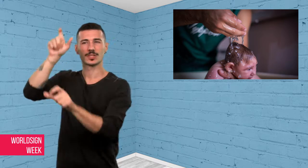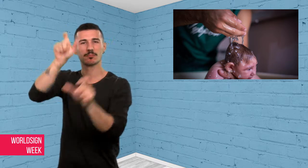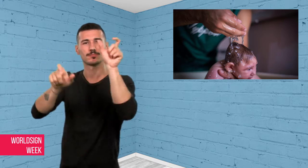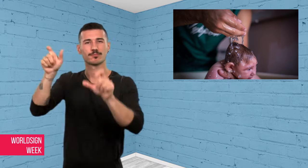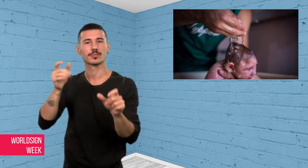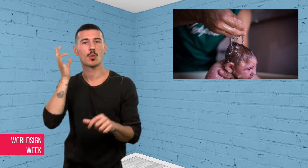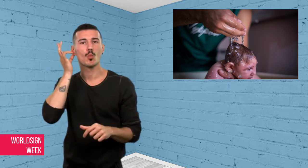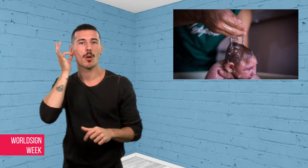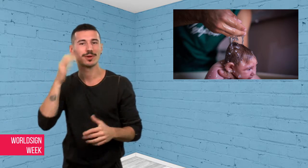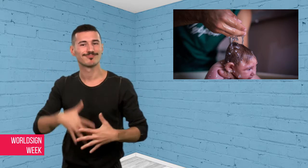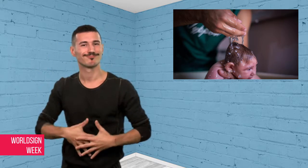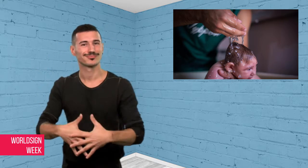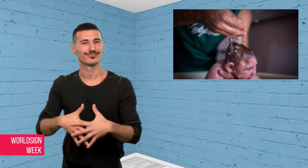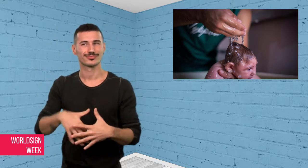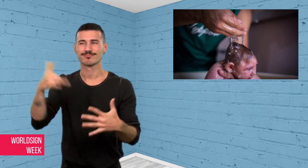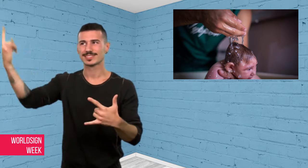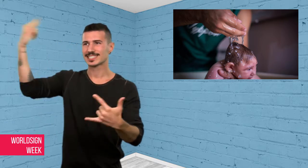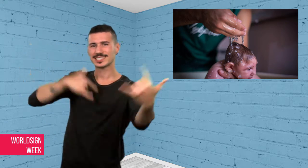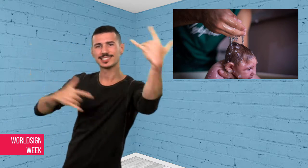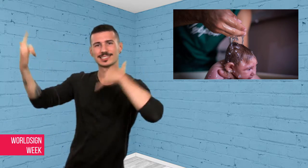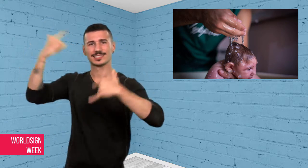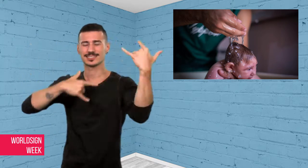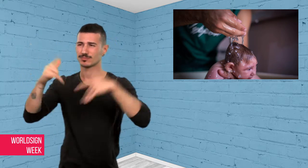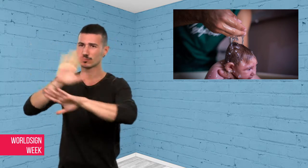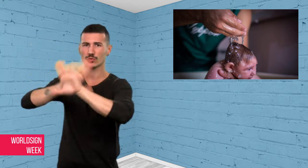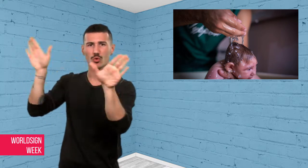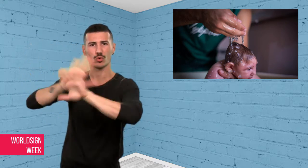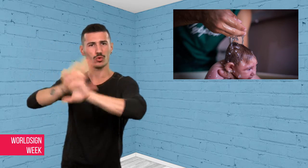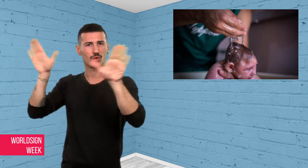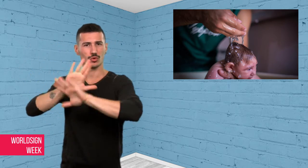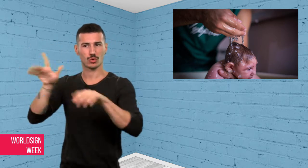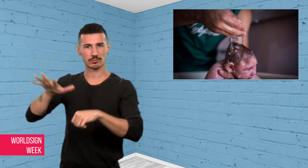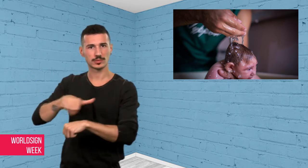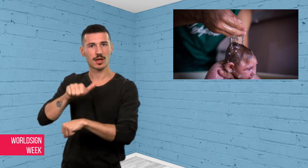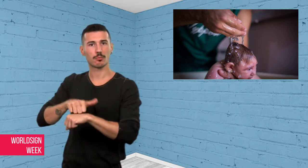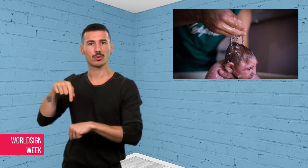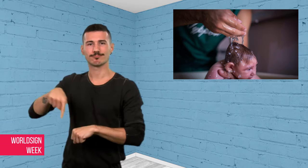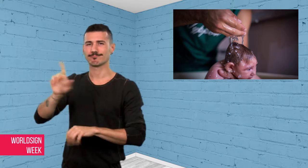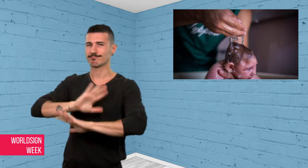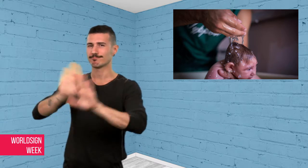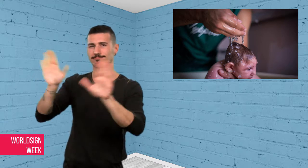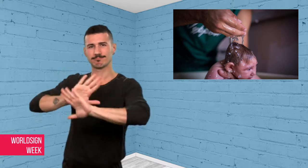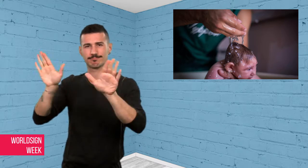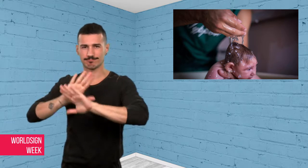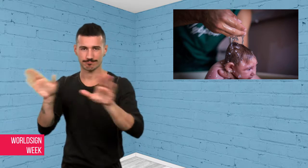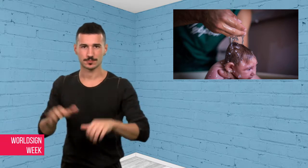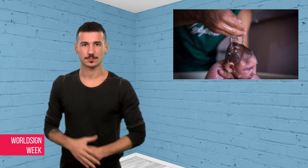this virus and prompted many countries to issues